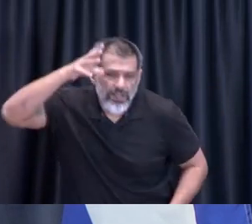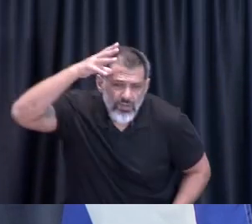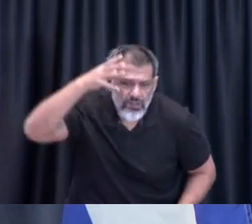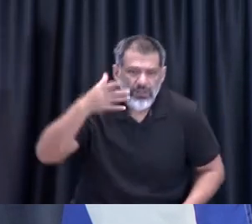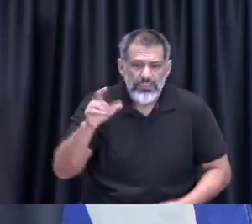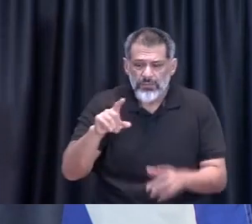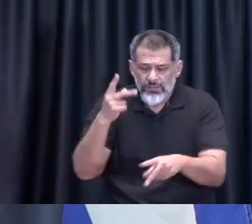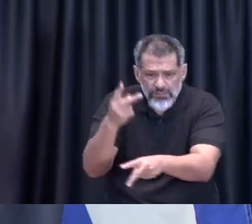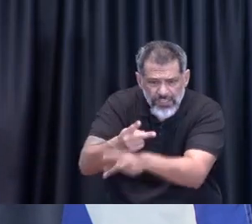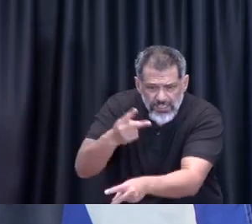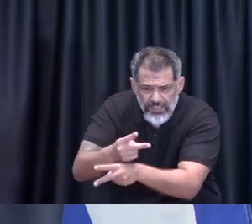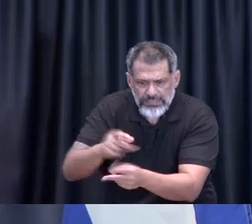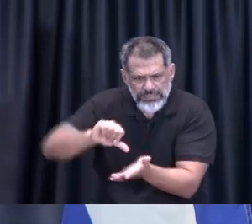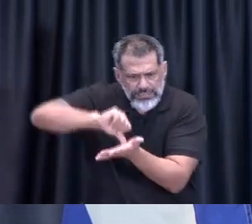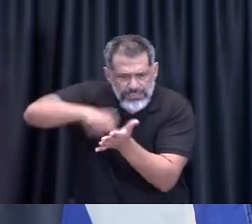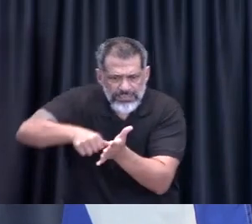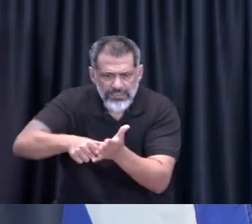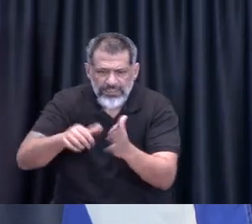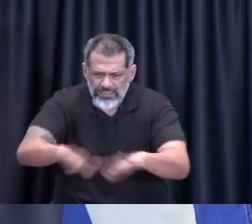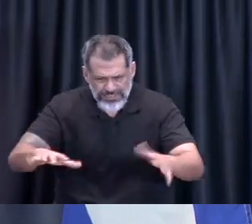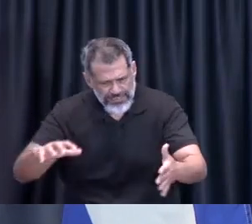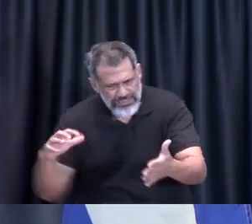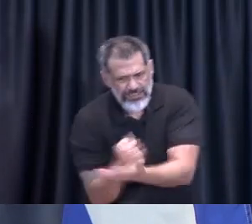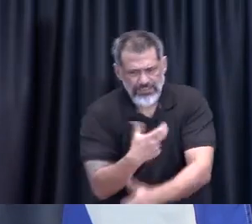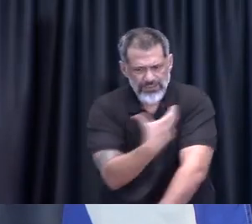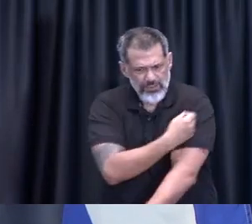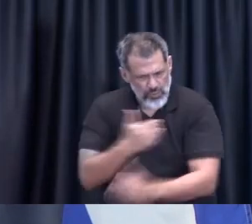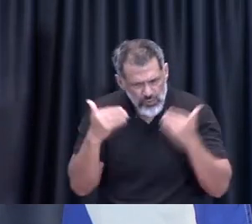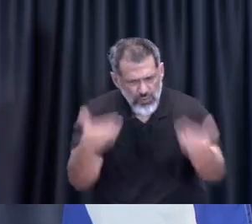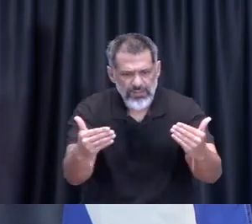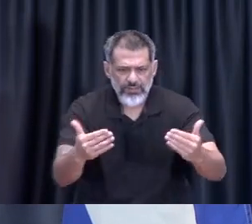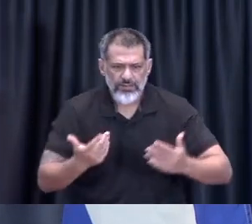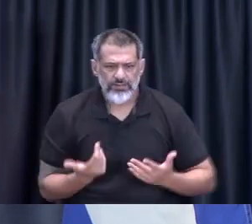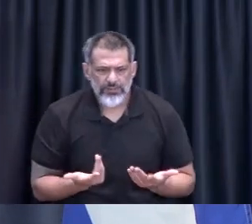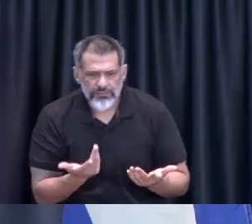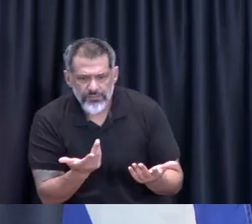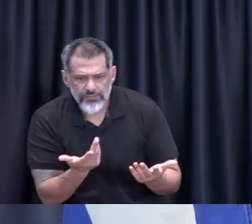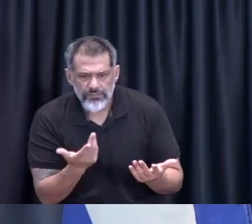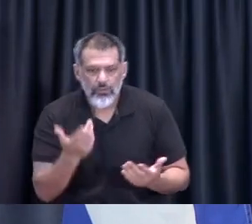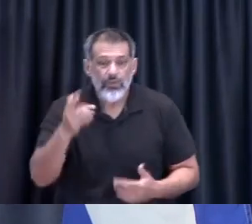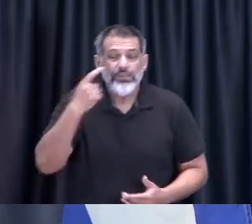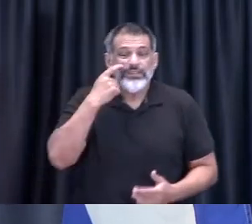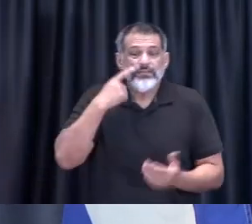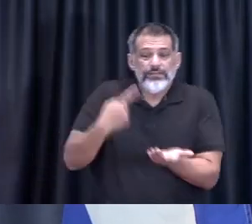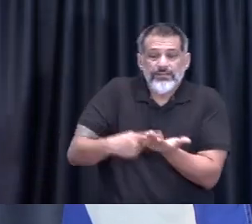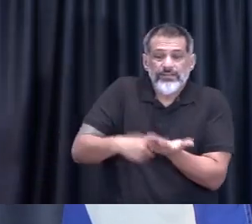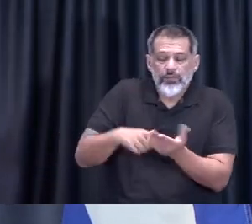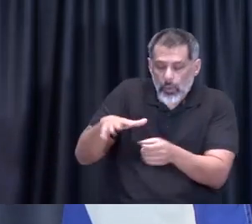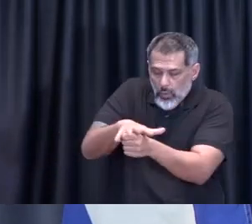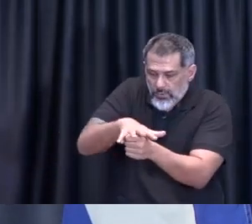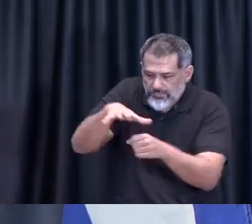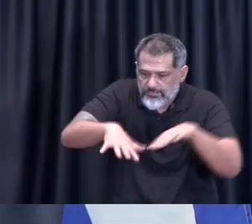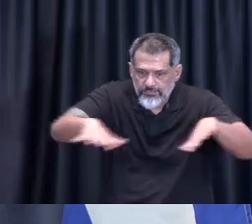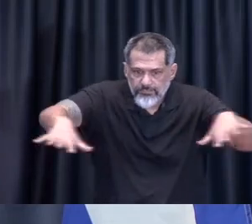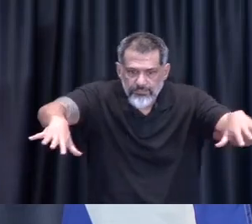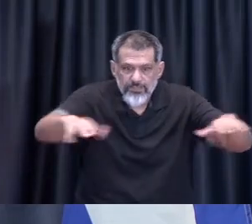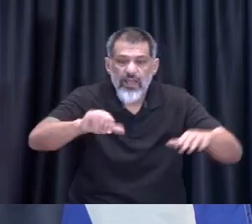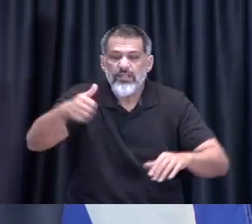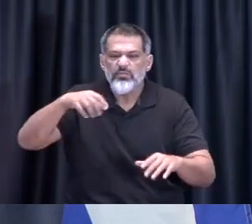people their shot beyond the general outreach in the hyper local campaigns that you're starting to participate in now?